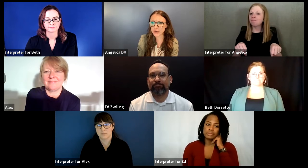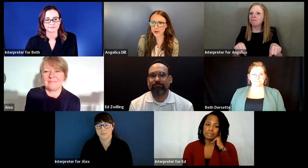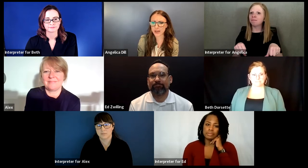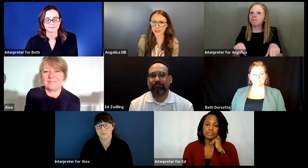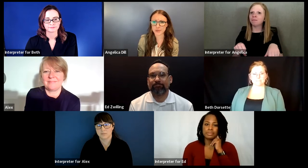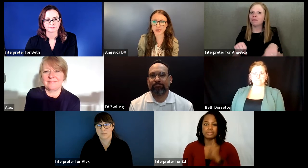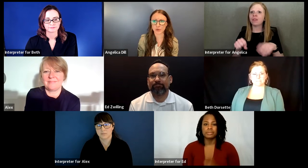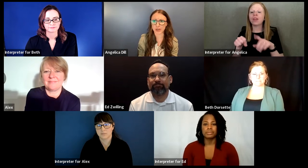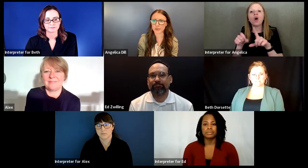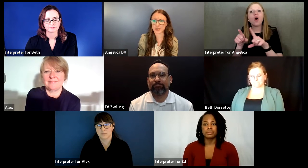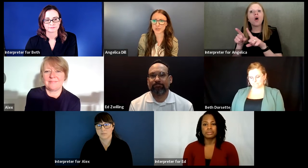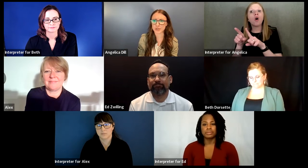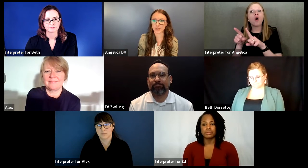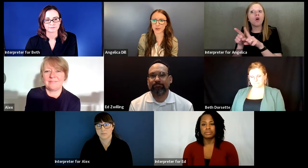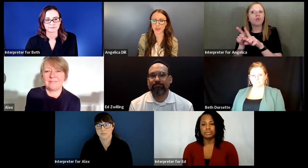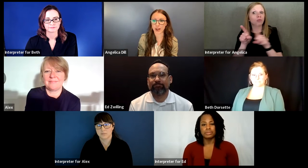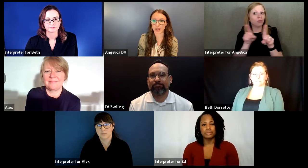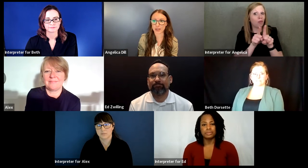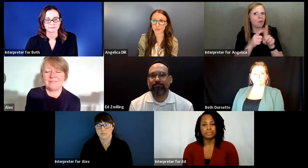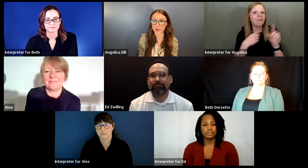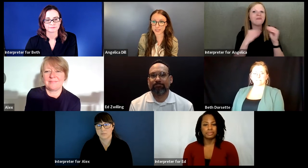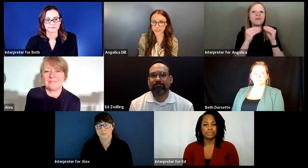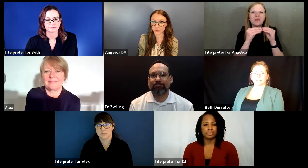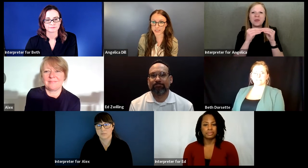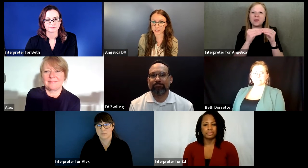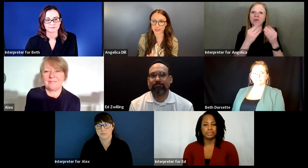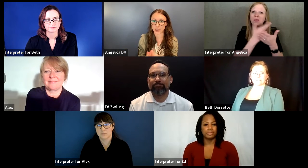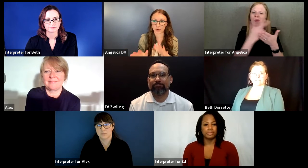Also there's been some great resources out there that I personally have recently come